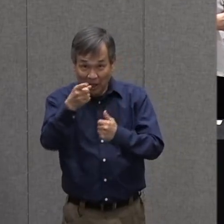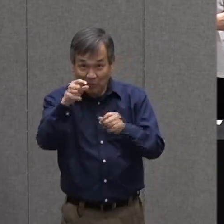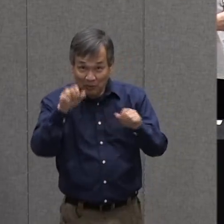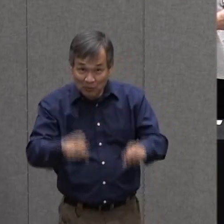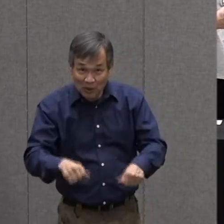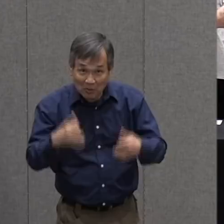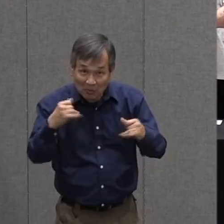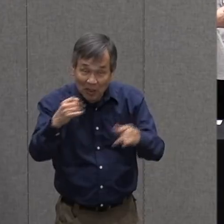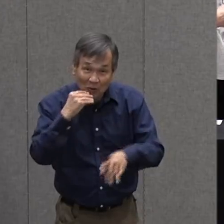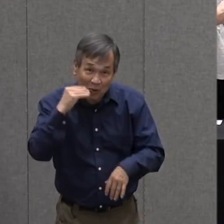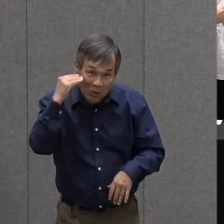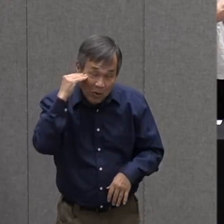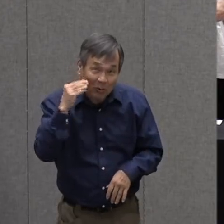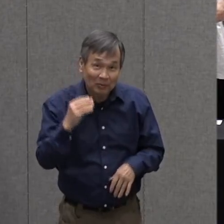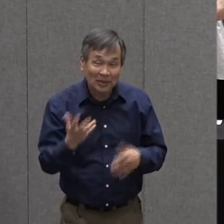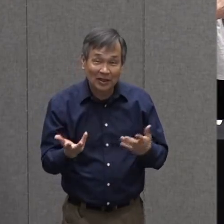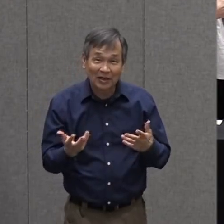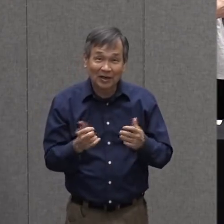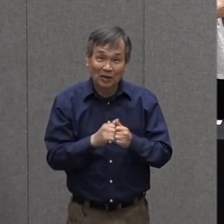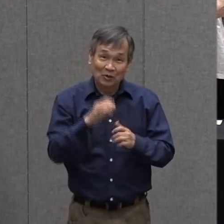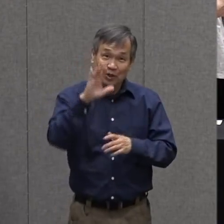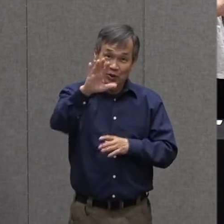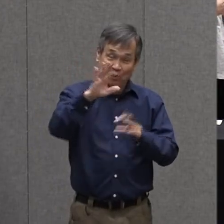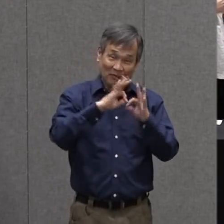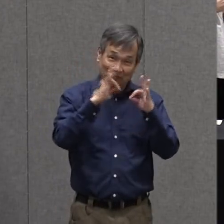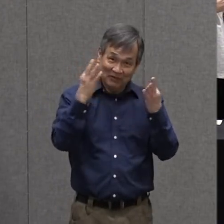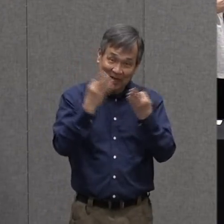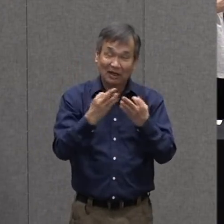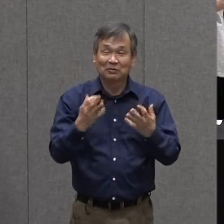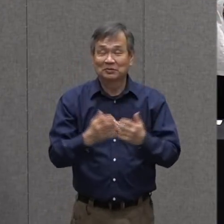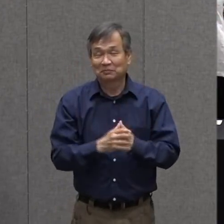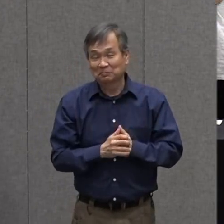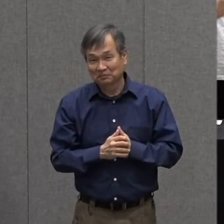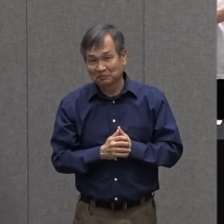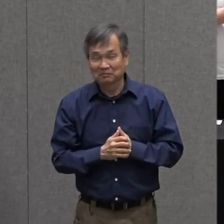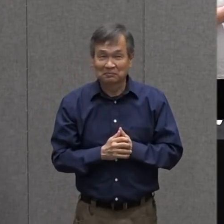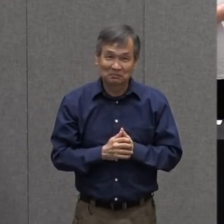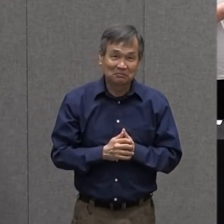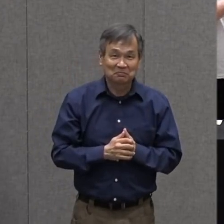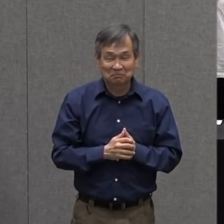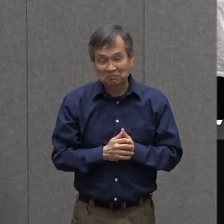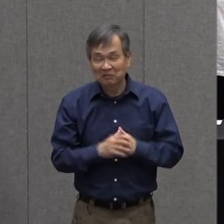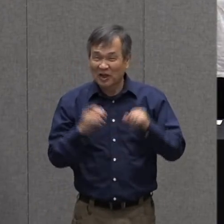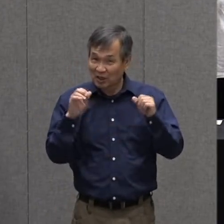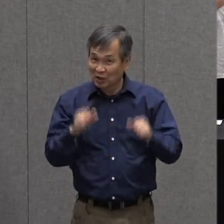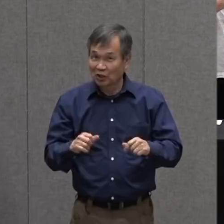with your family members or with, I guess you could play, you could challenge yourselves